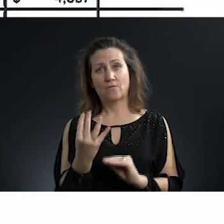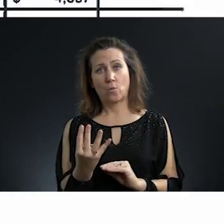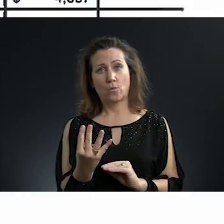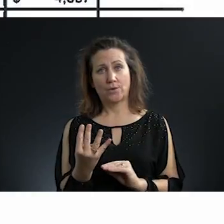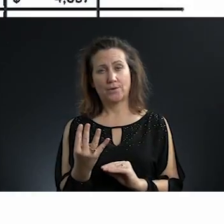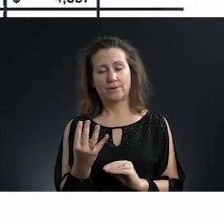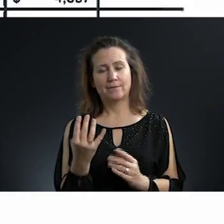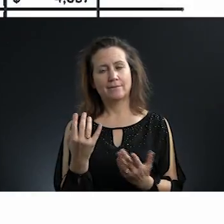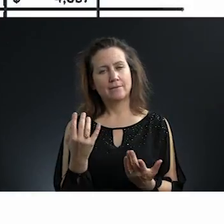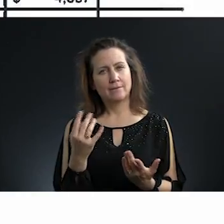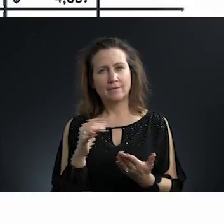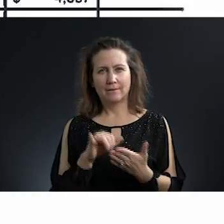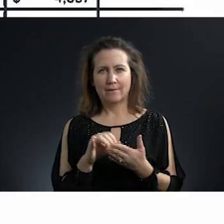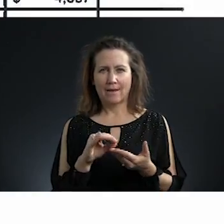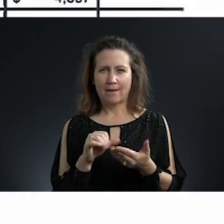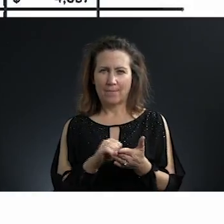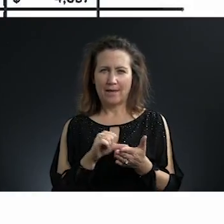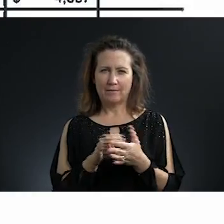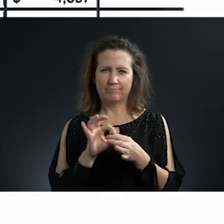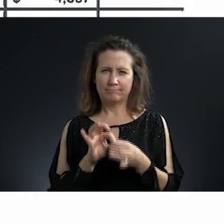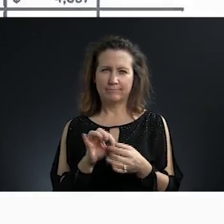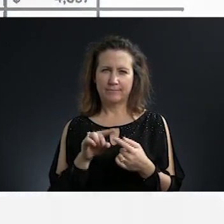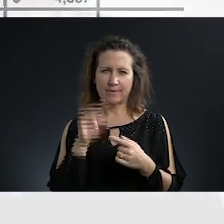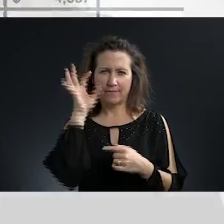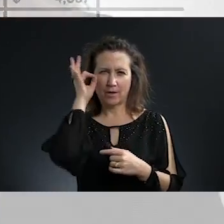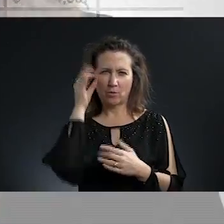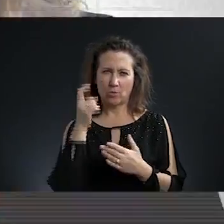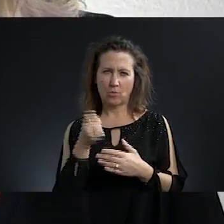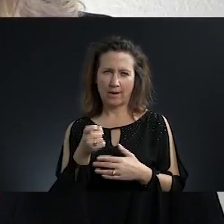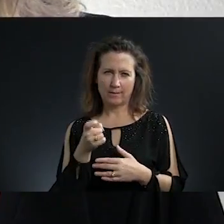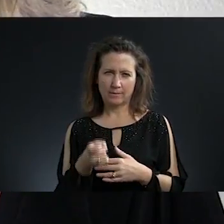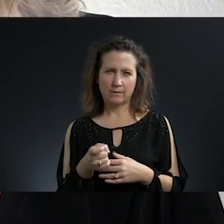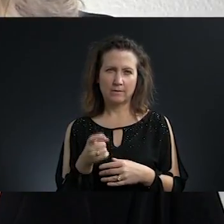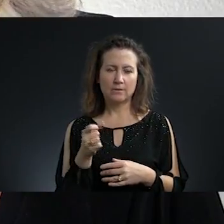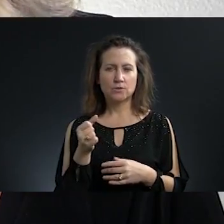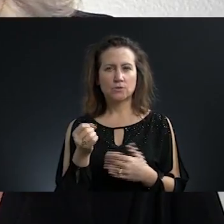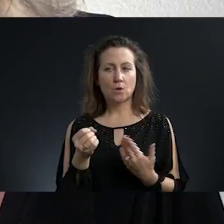This page pertains to our federal grants, so in Washington DC